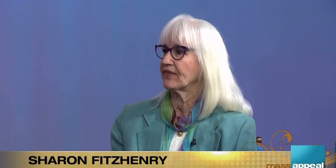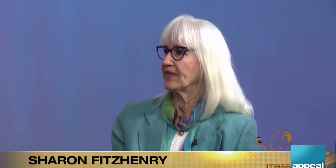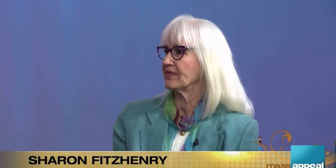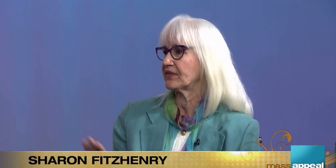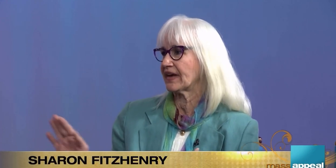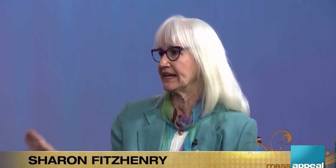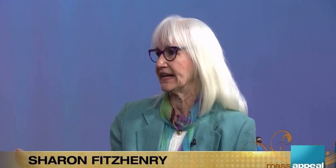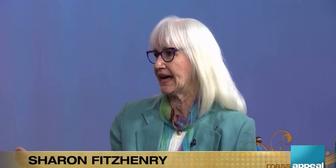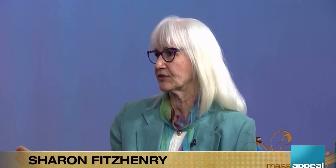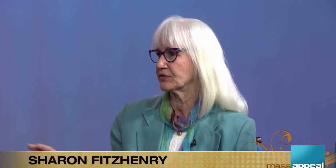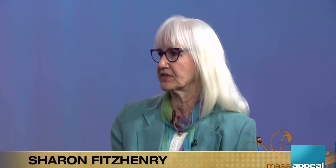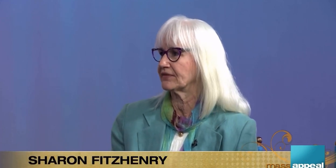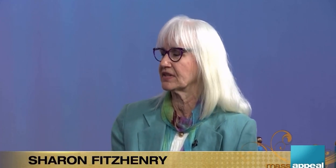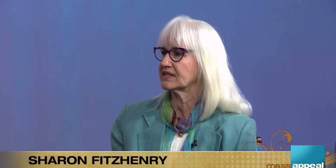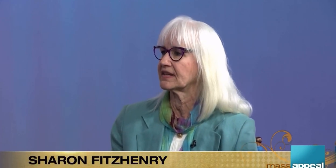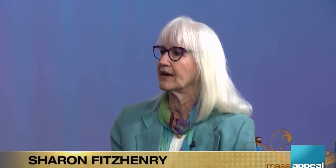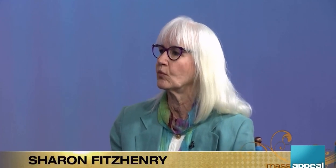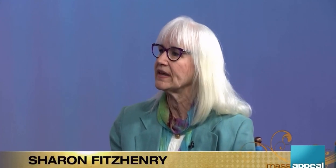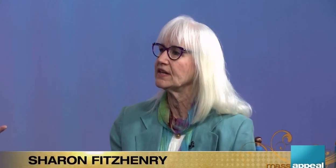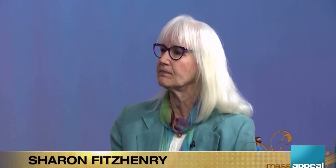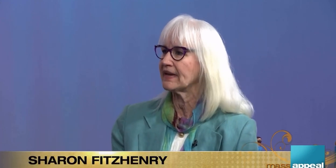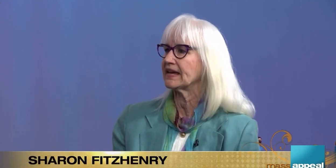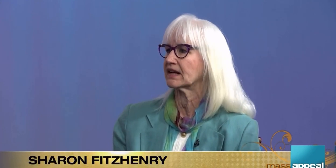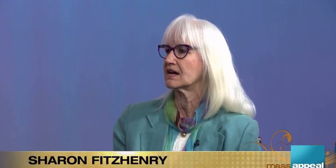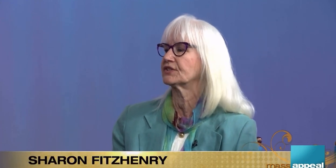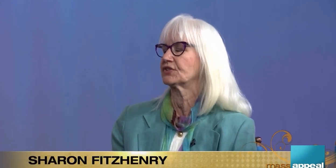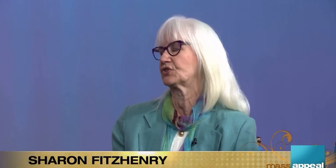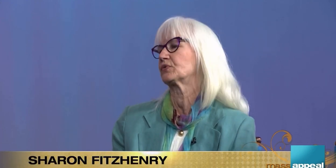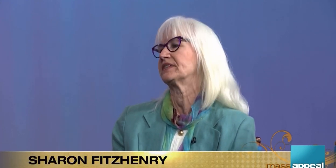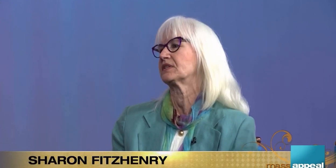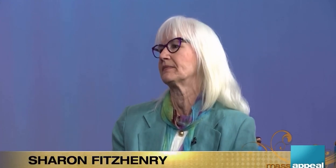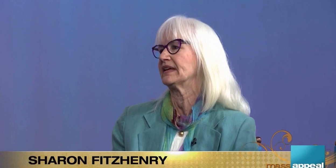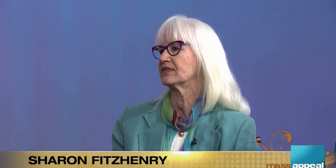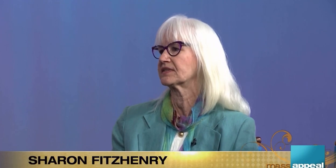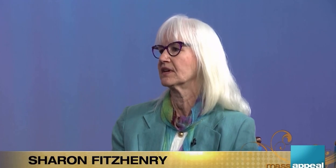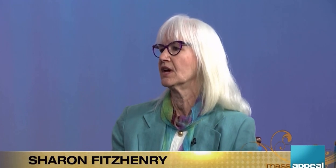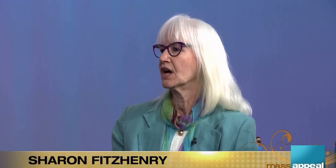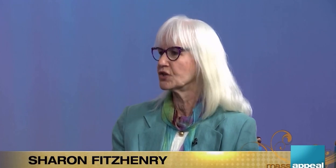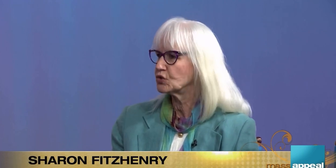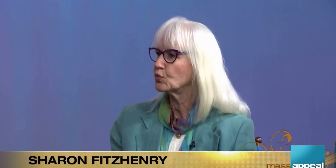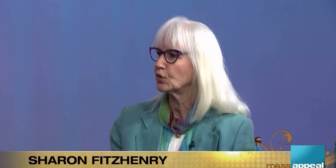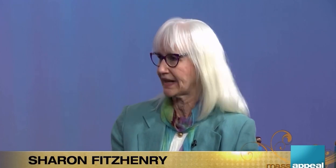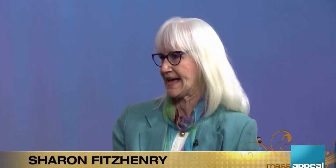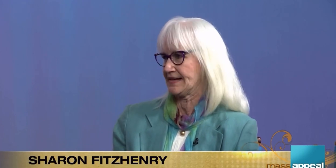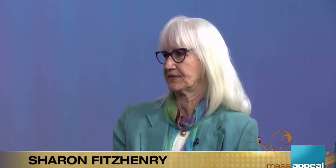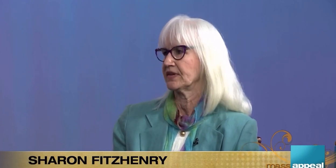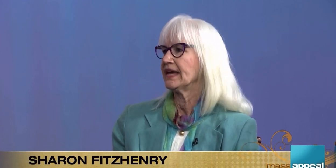then the signing actor is off to the side. We made a conscious choice to make this a dual cast